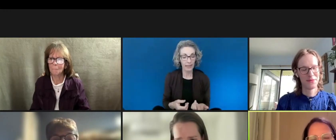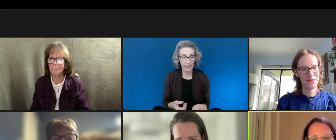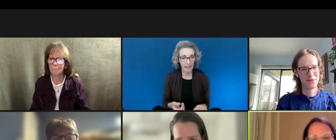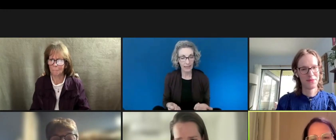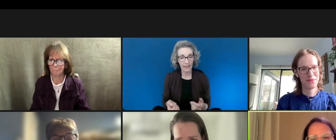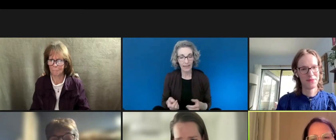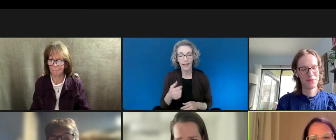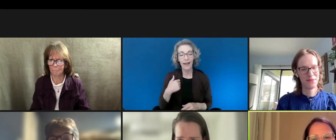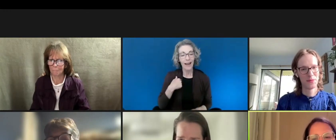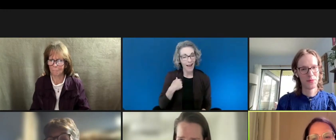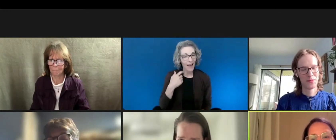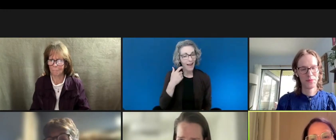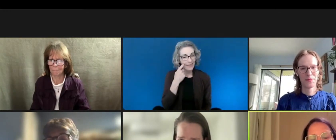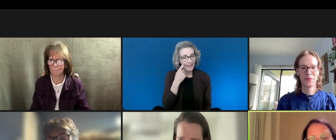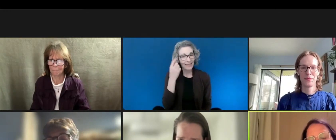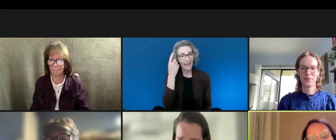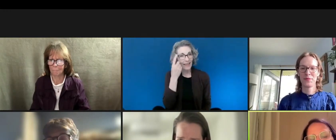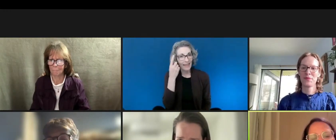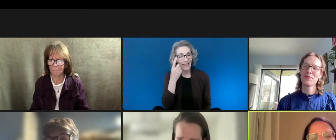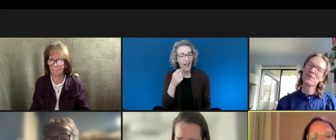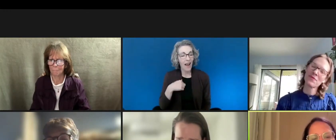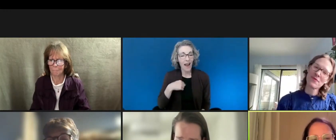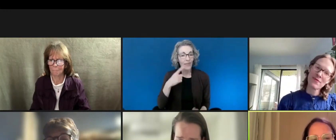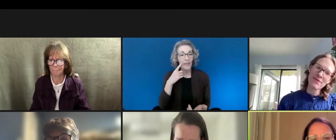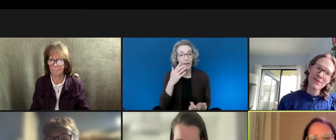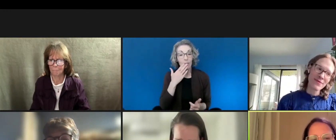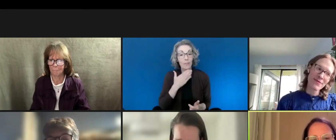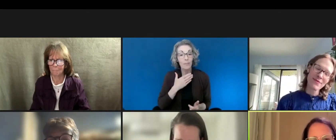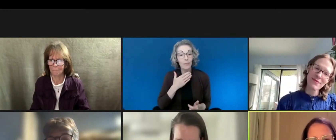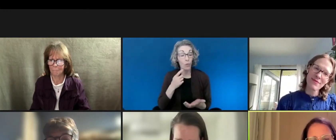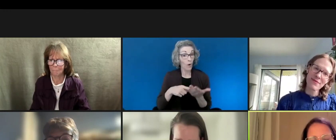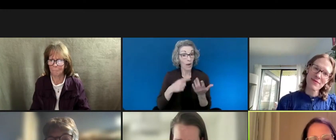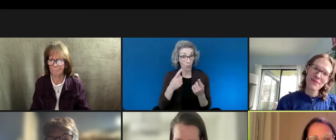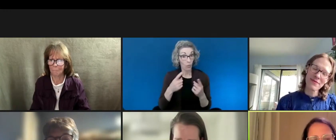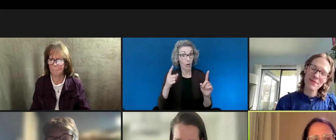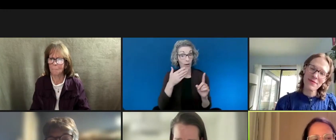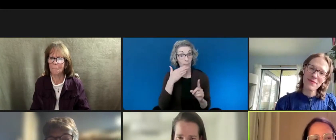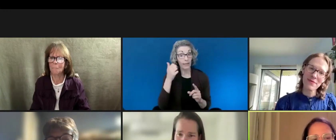And I was thinking that I think the best like work best for